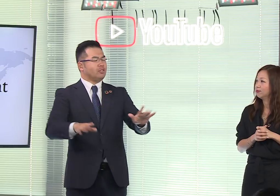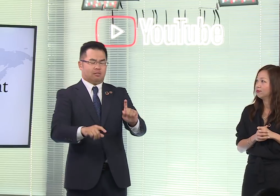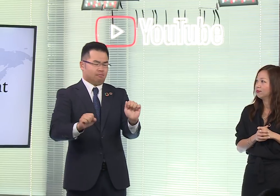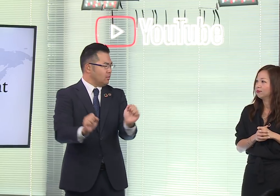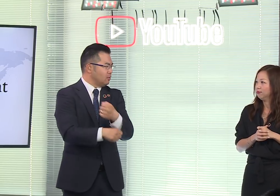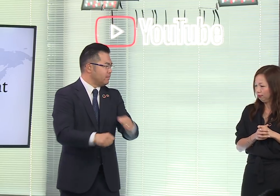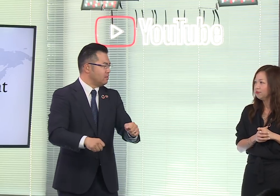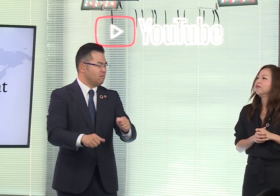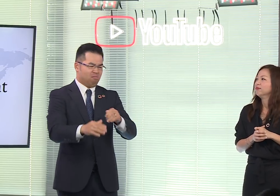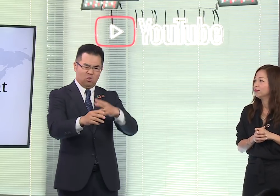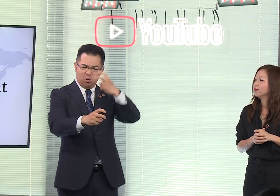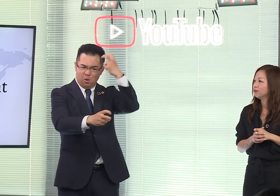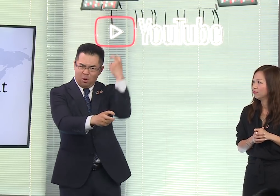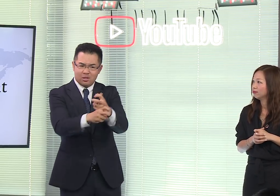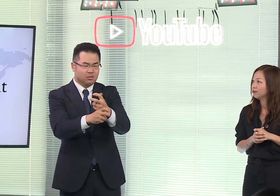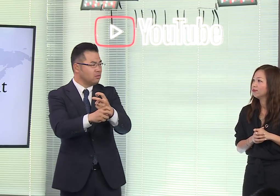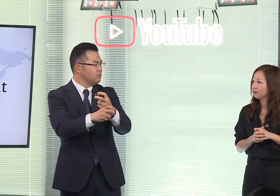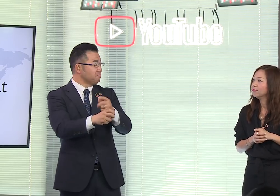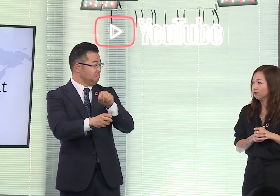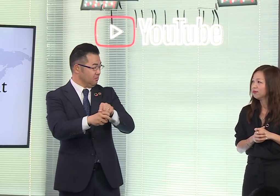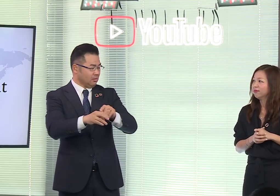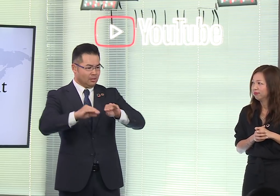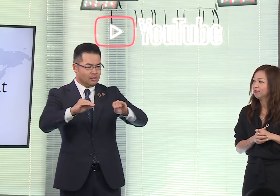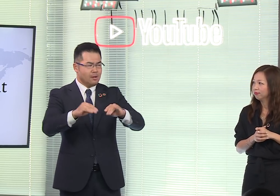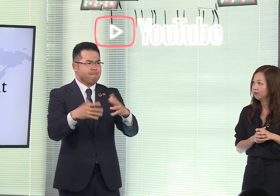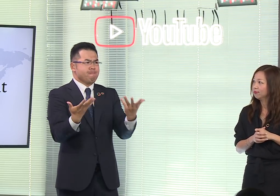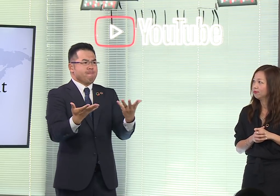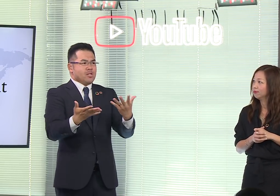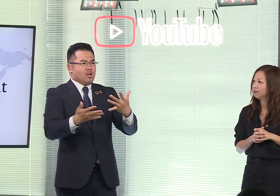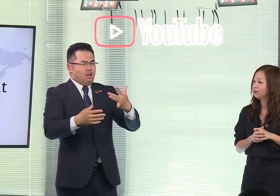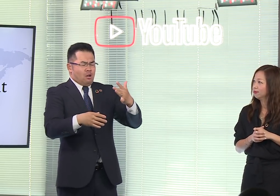one from Malaysia and also we have a representative from Wesley who has been training as well.